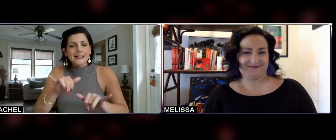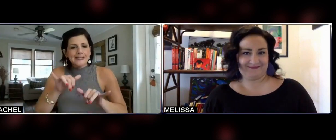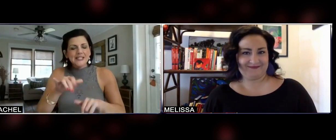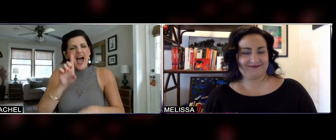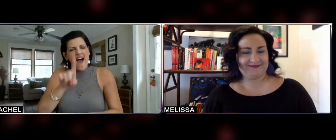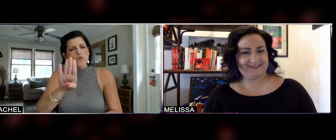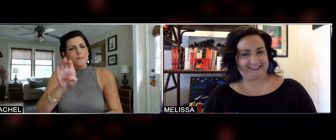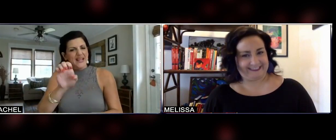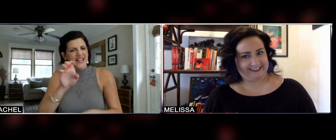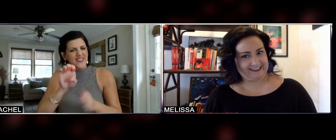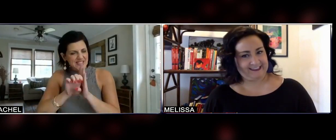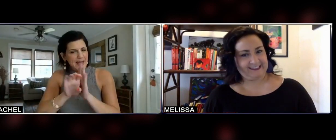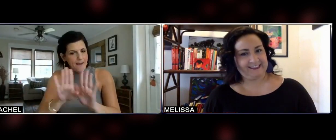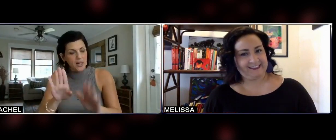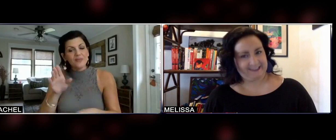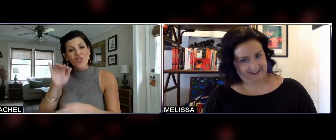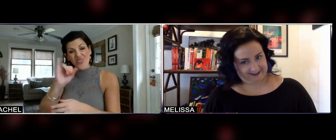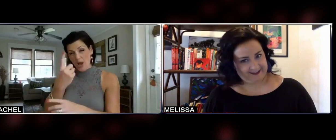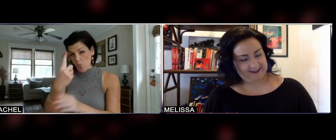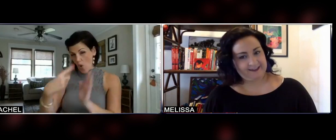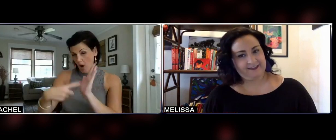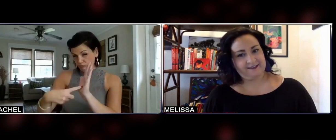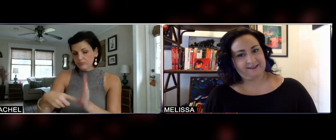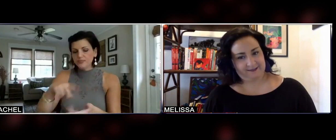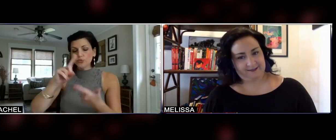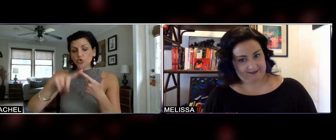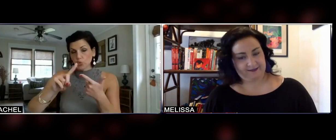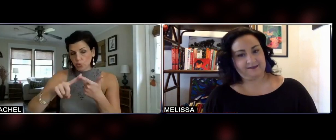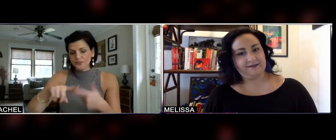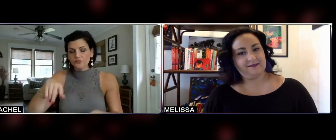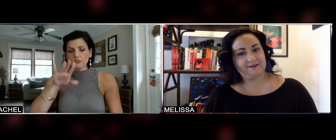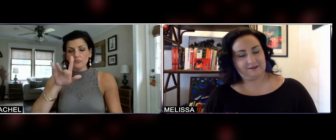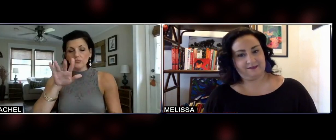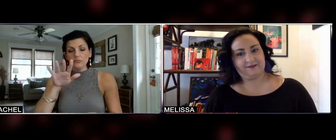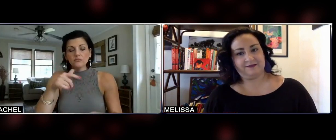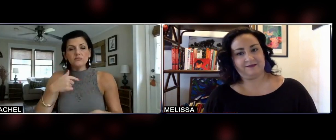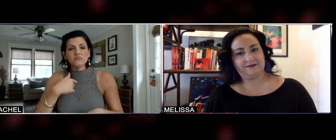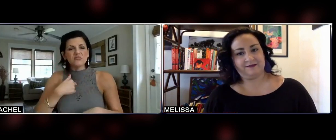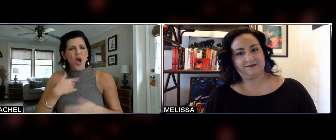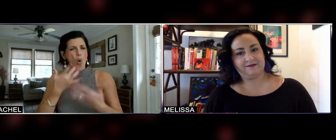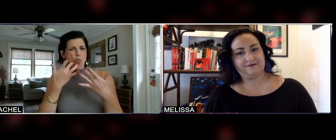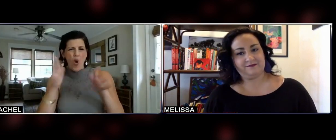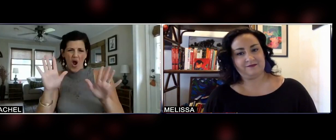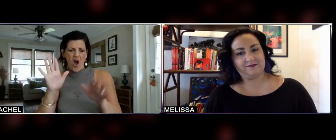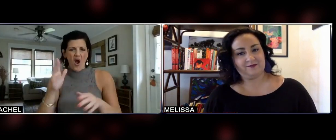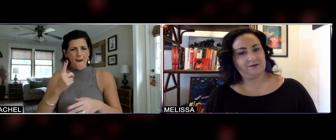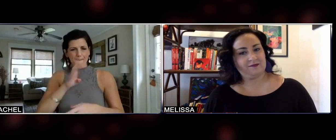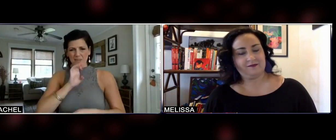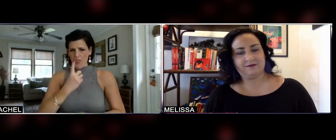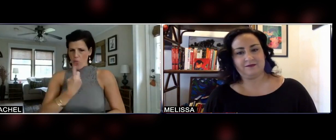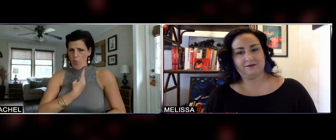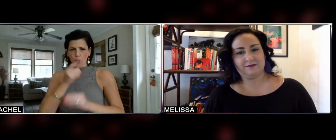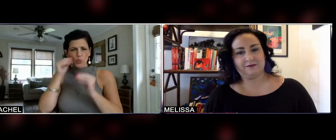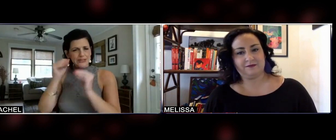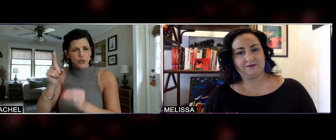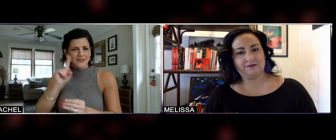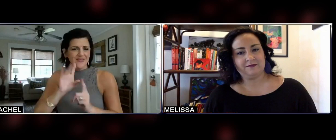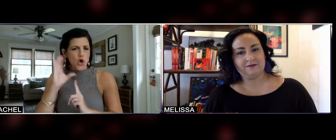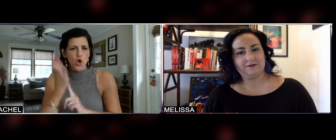You have to set an example. That's one example. Two...I don't want to be the one to teach them